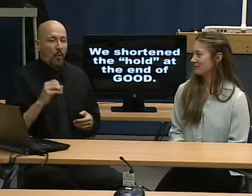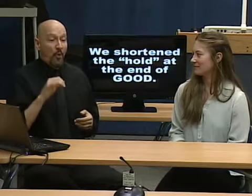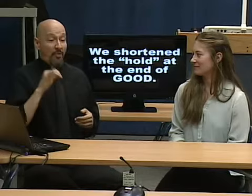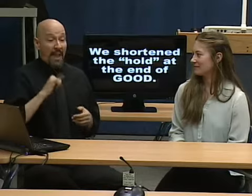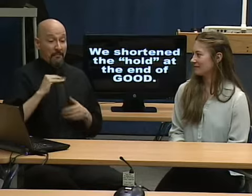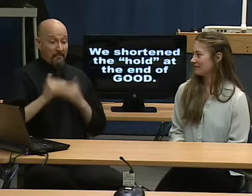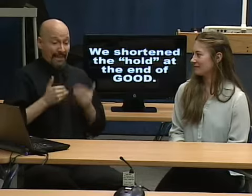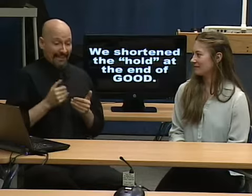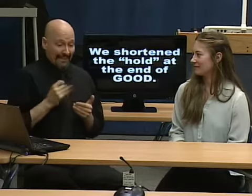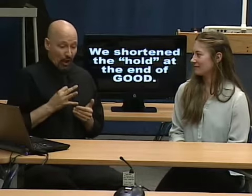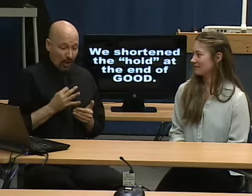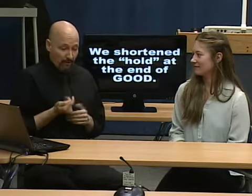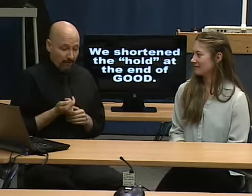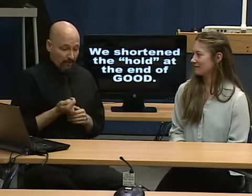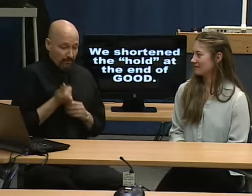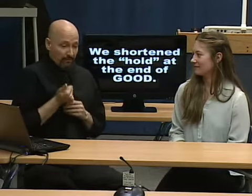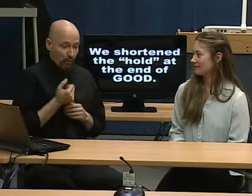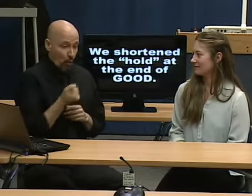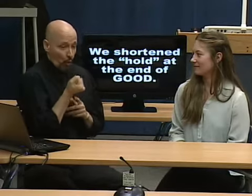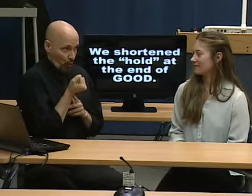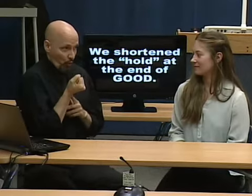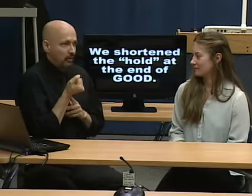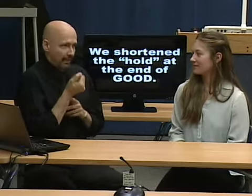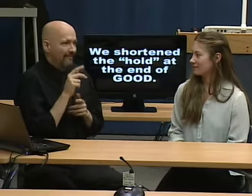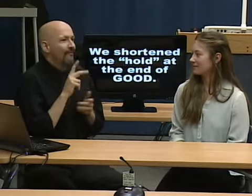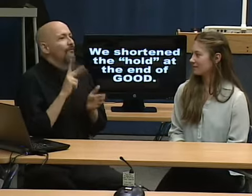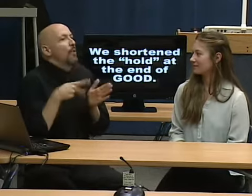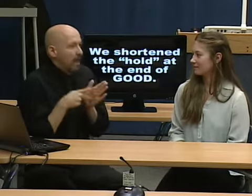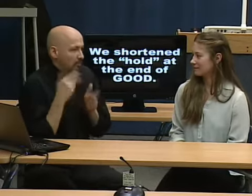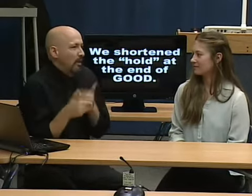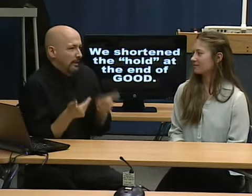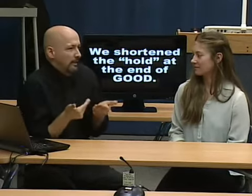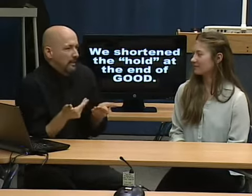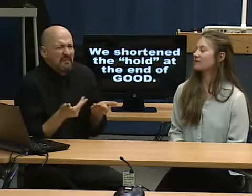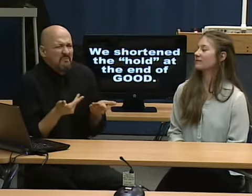So, that process of eliminating the holds is a Phonological Process.